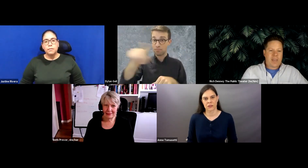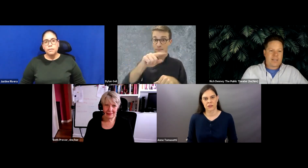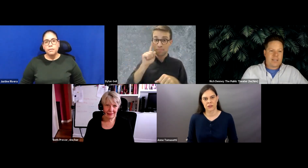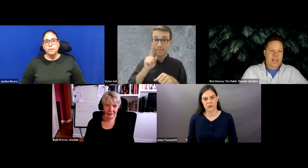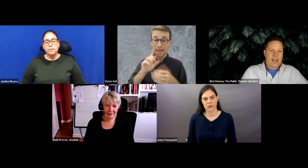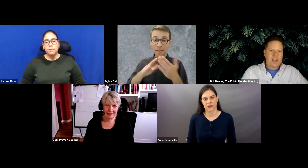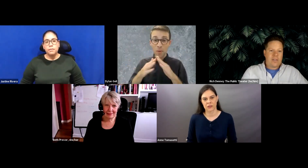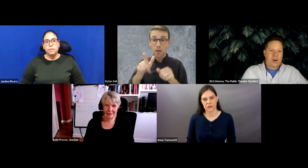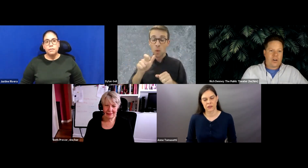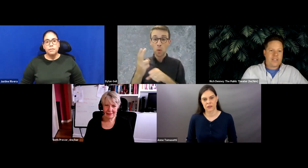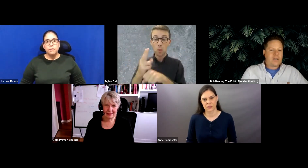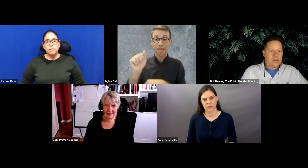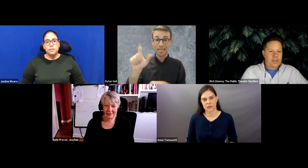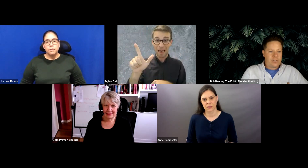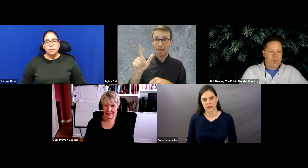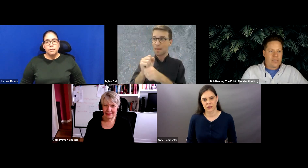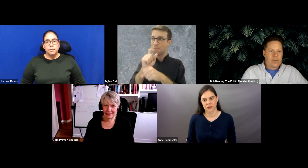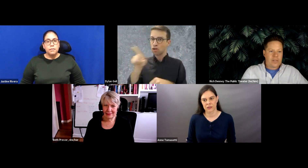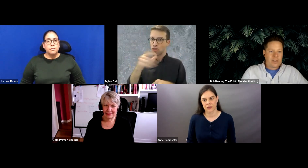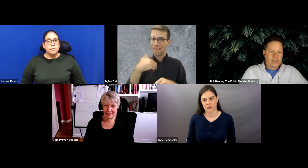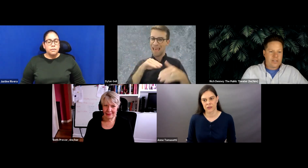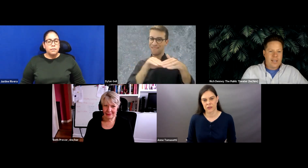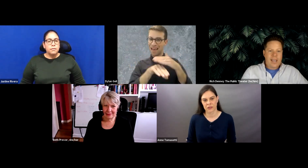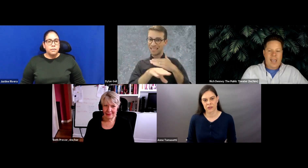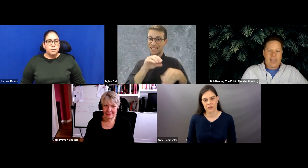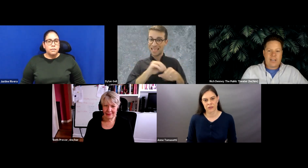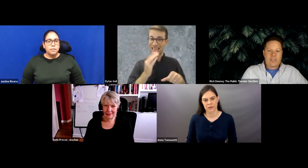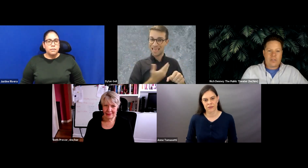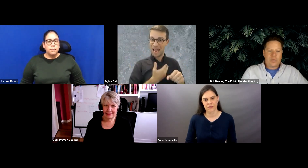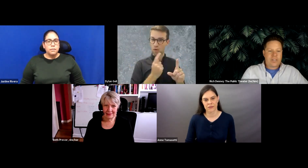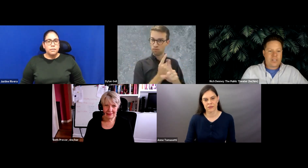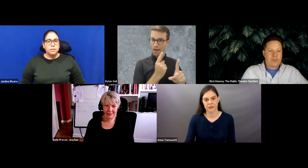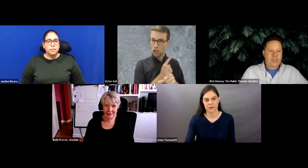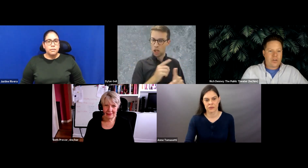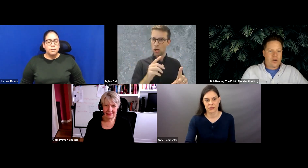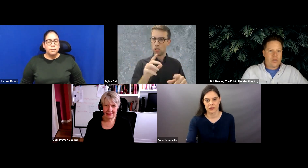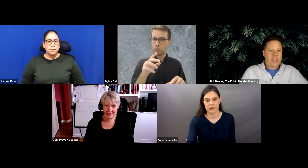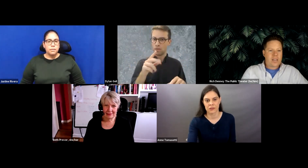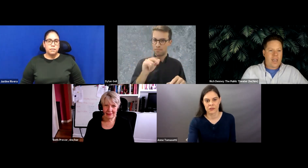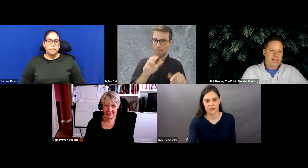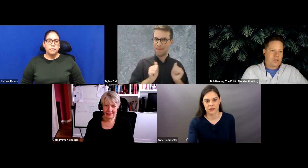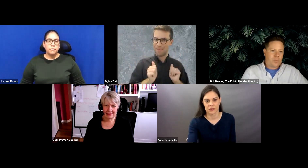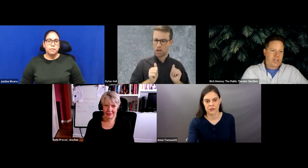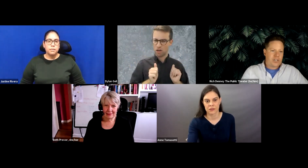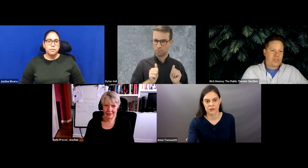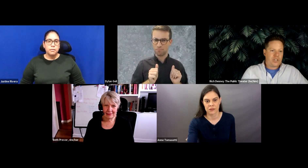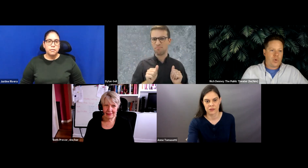space inside of our downtown venue at The Public Theater, and specifically focusing on bringing ASL interpretations to